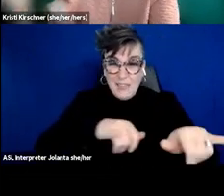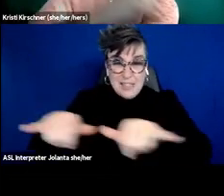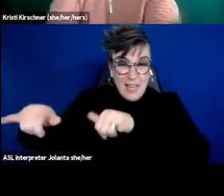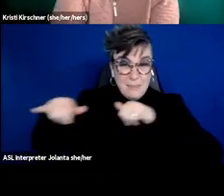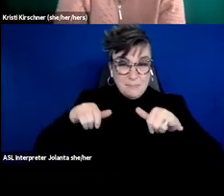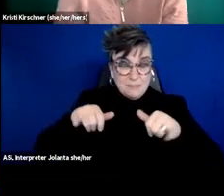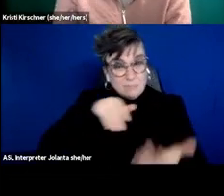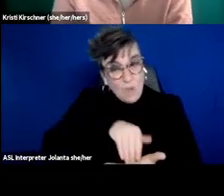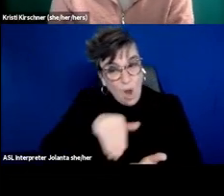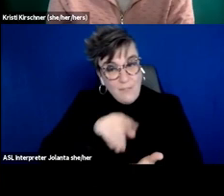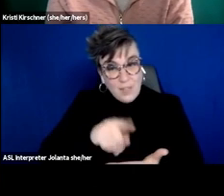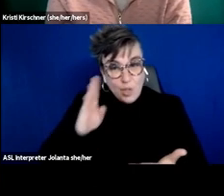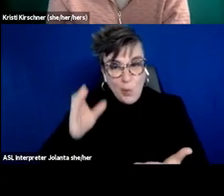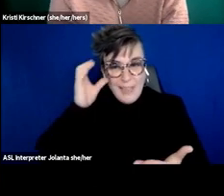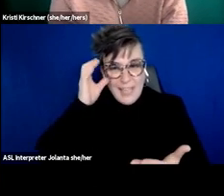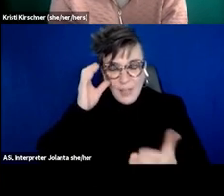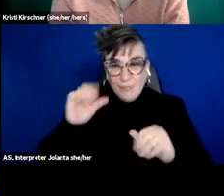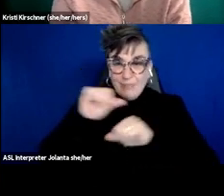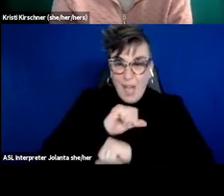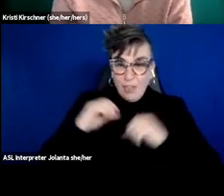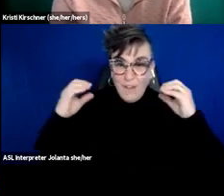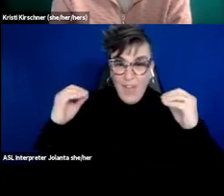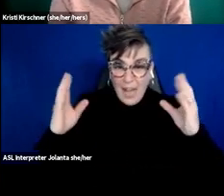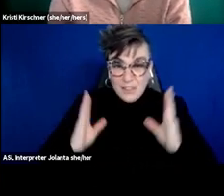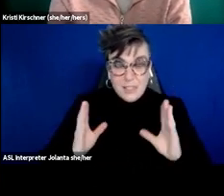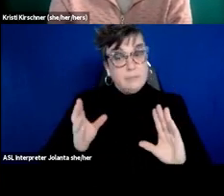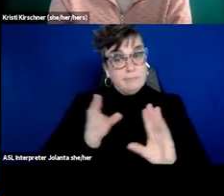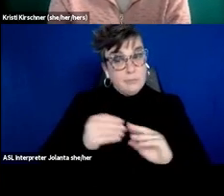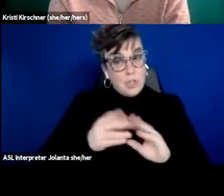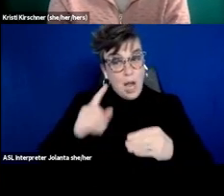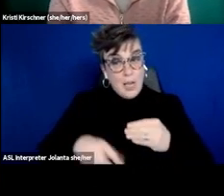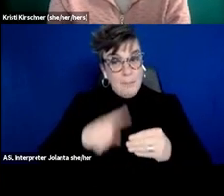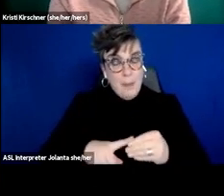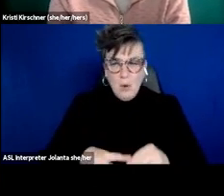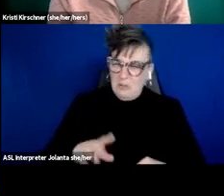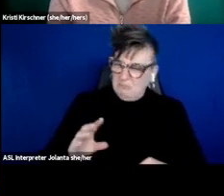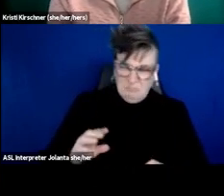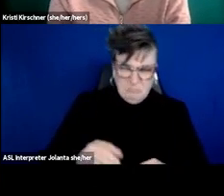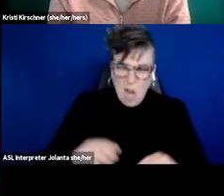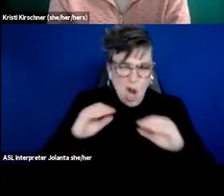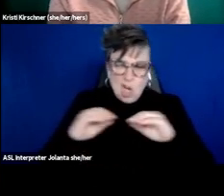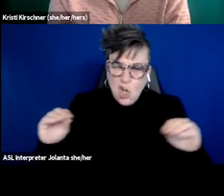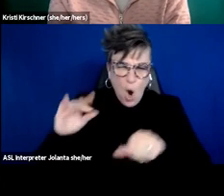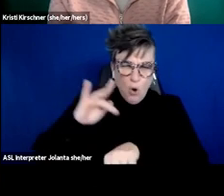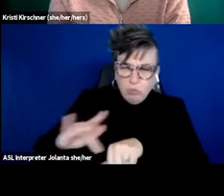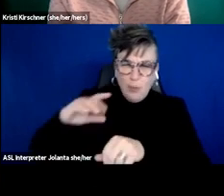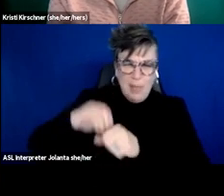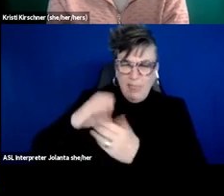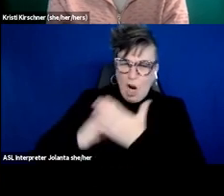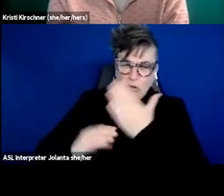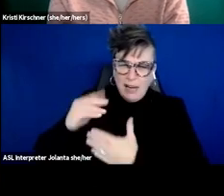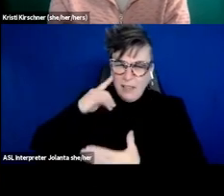hear other faculty talk about there is no room in the curriculum or that’s not going